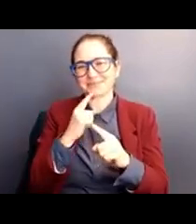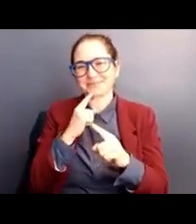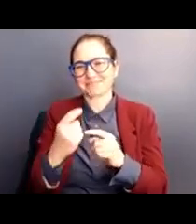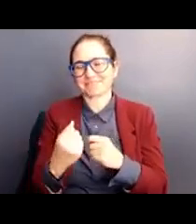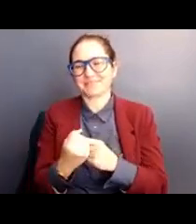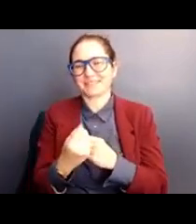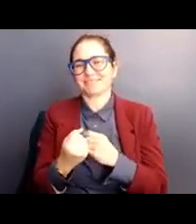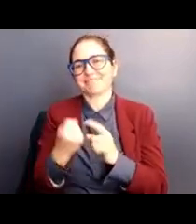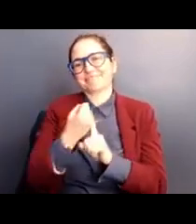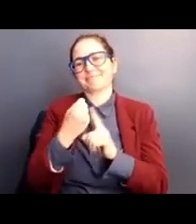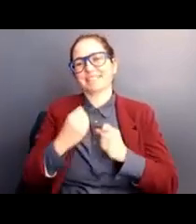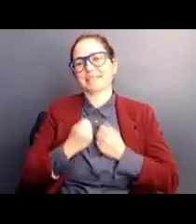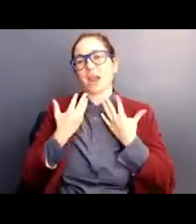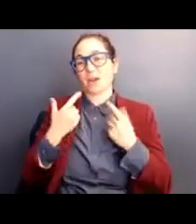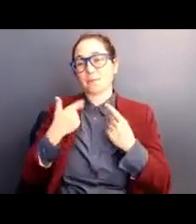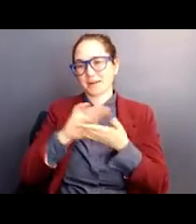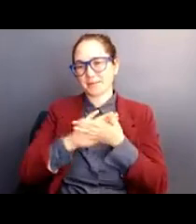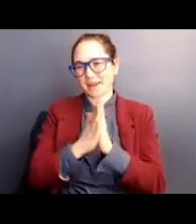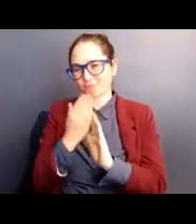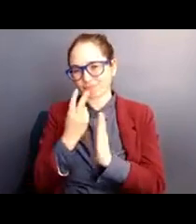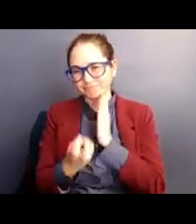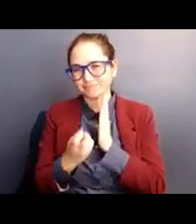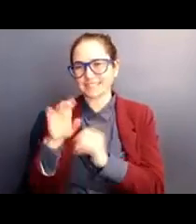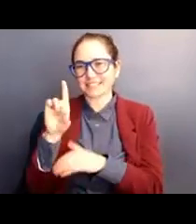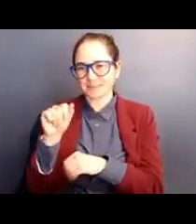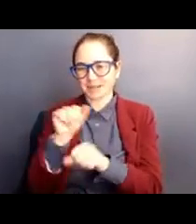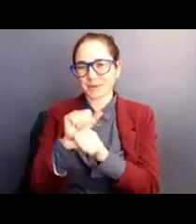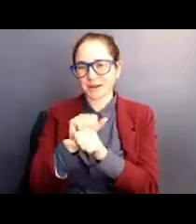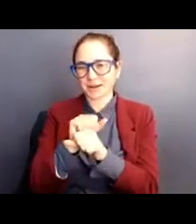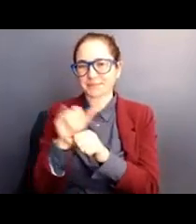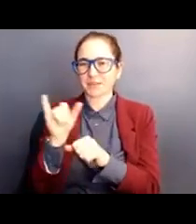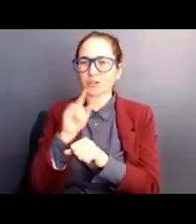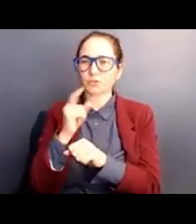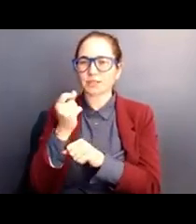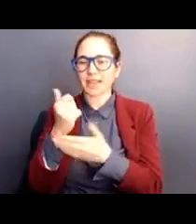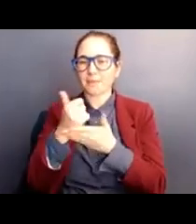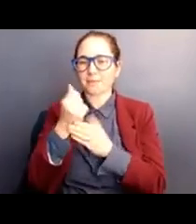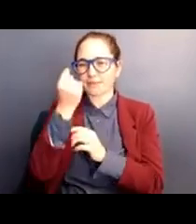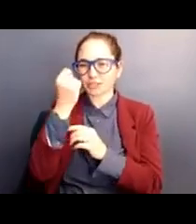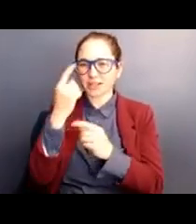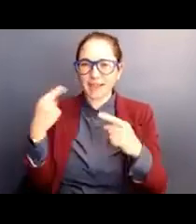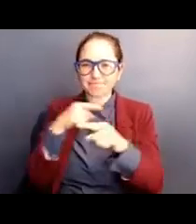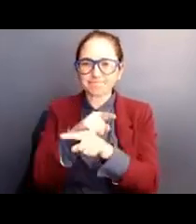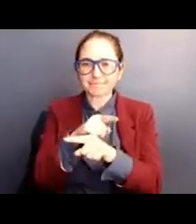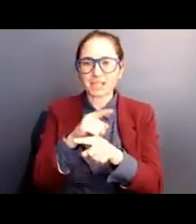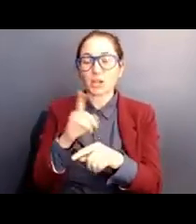work and especially under standing the intersection of where arts and disability meet.